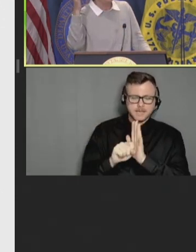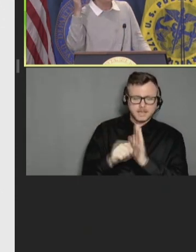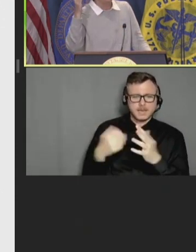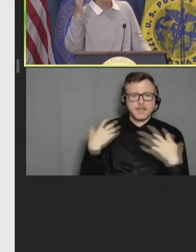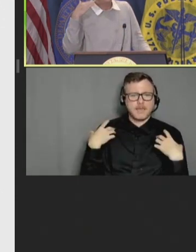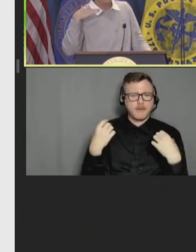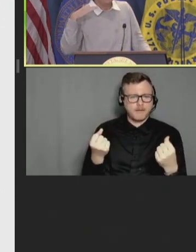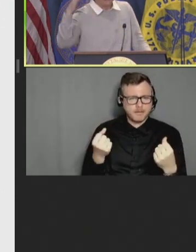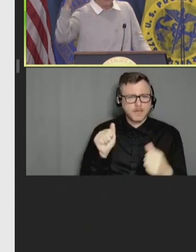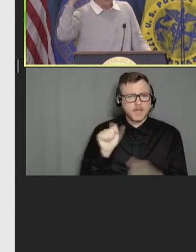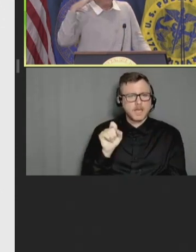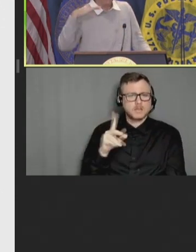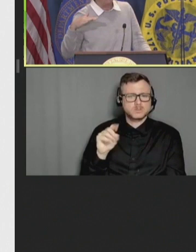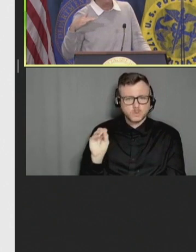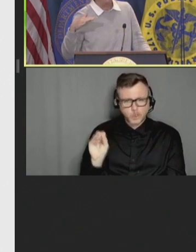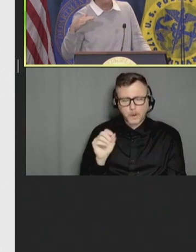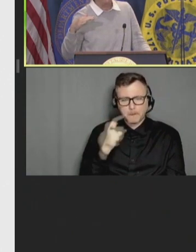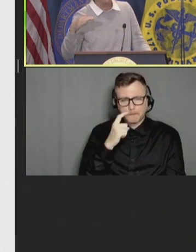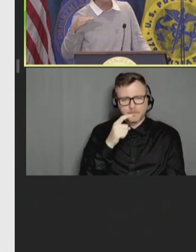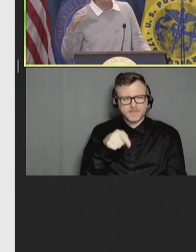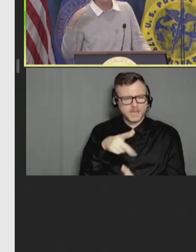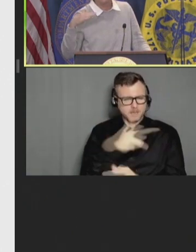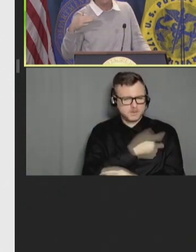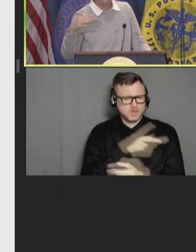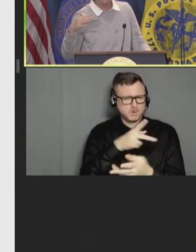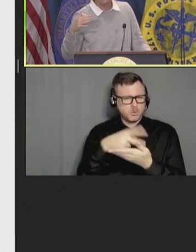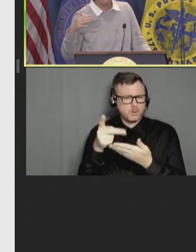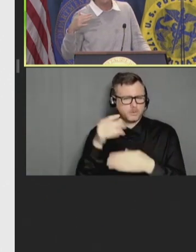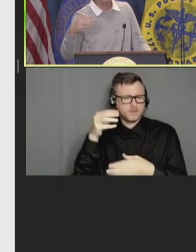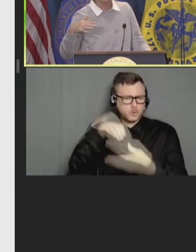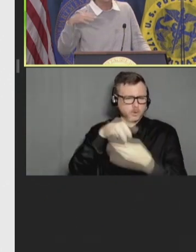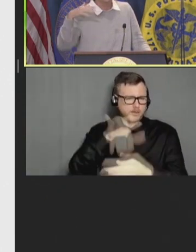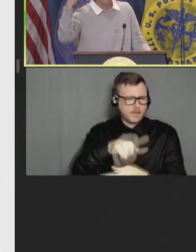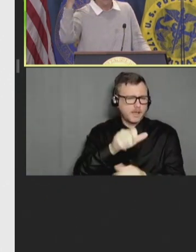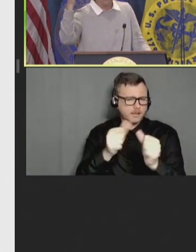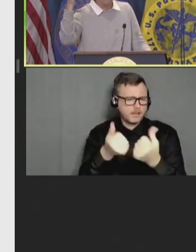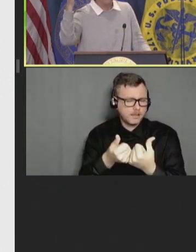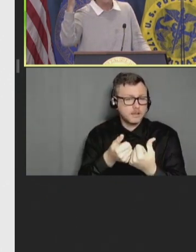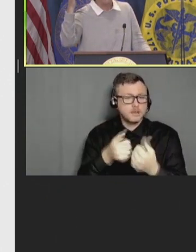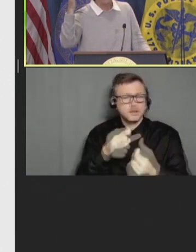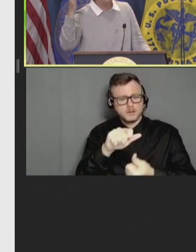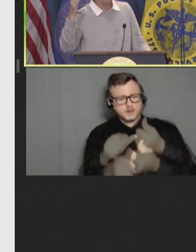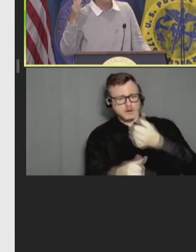the immunization program would be within that agency, so under the state health official.